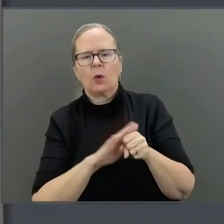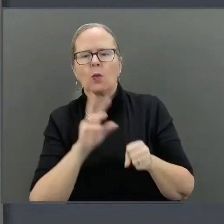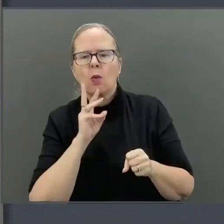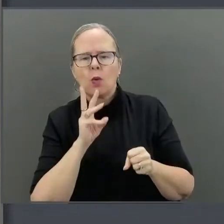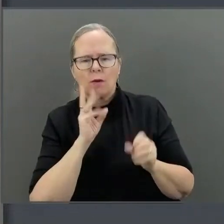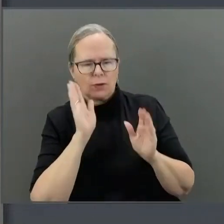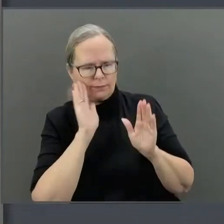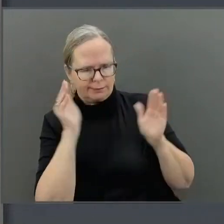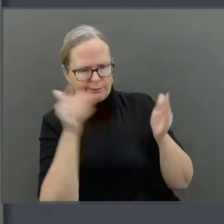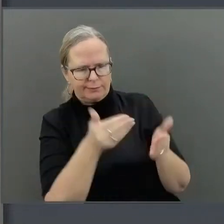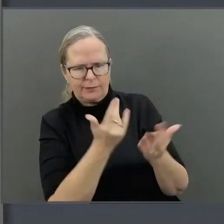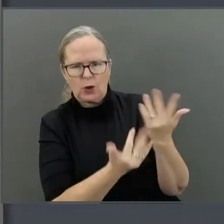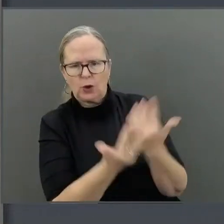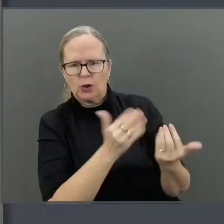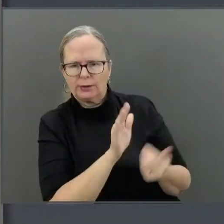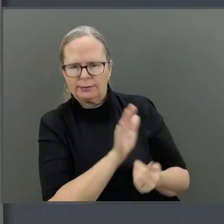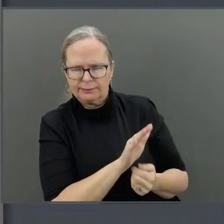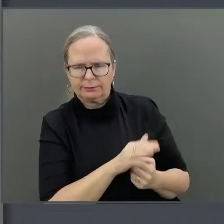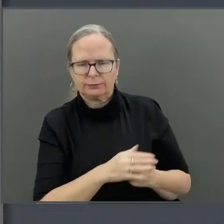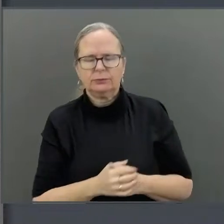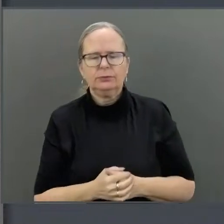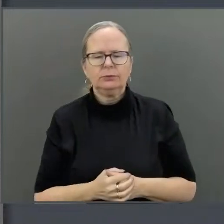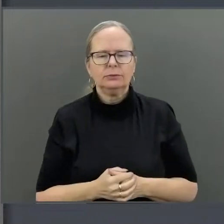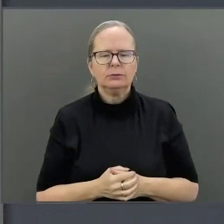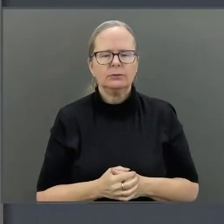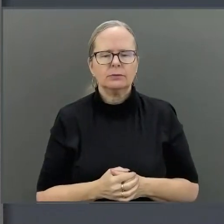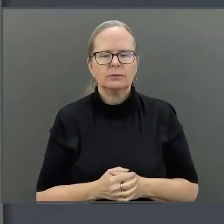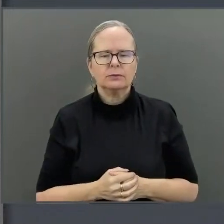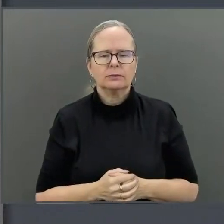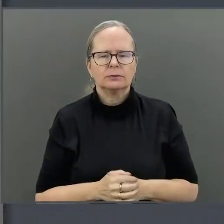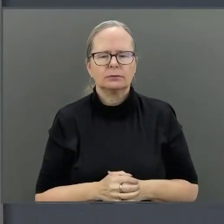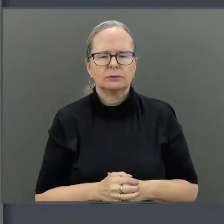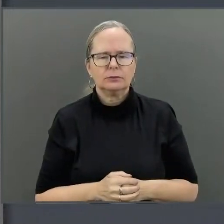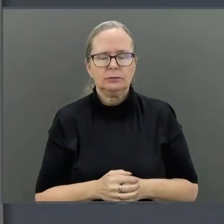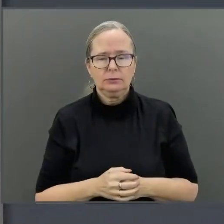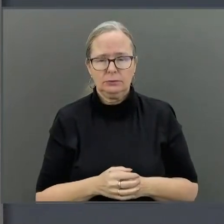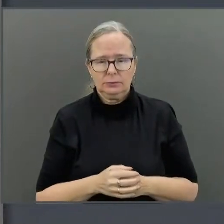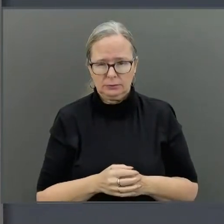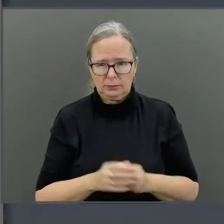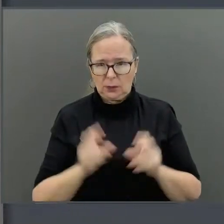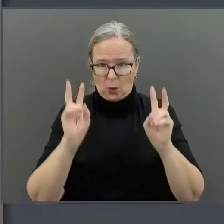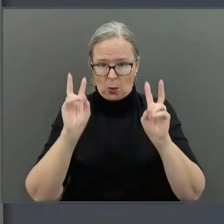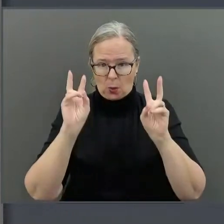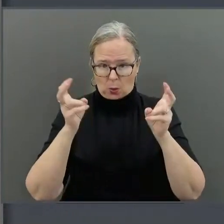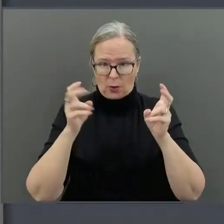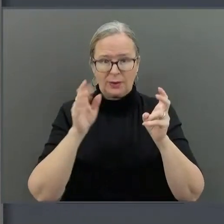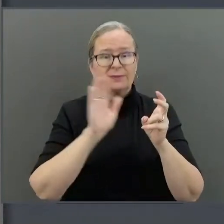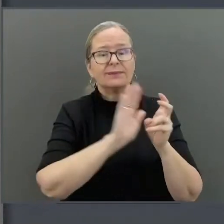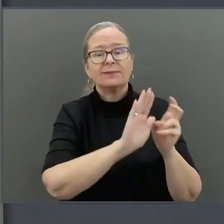her a literal Lifeline for our firefighters who who are inside a burning building so thank you